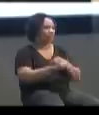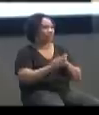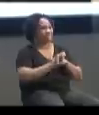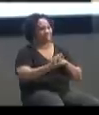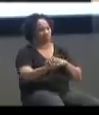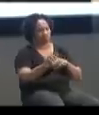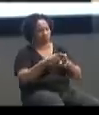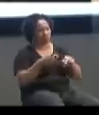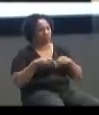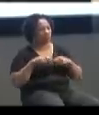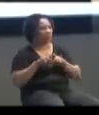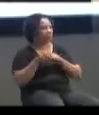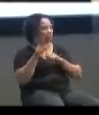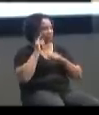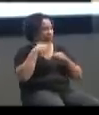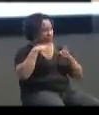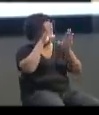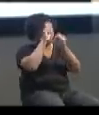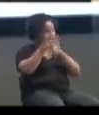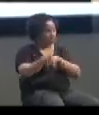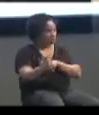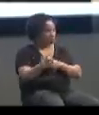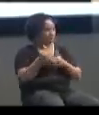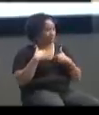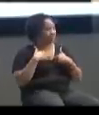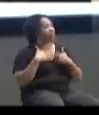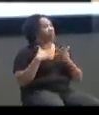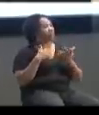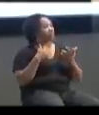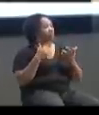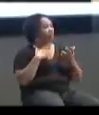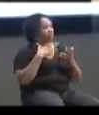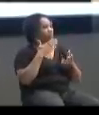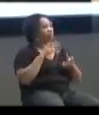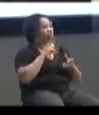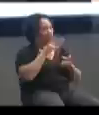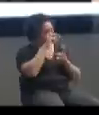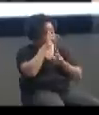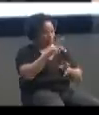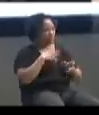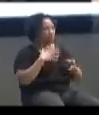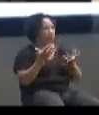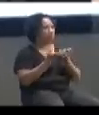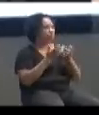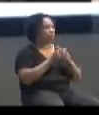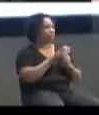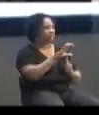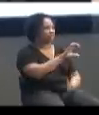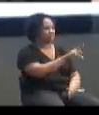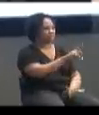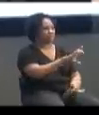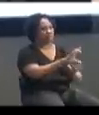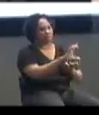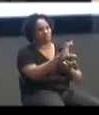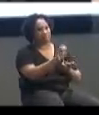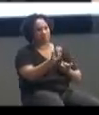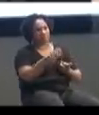ON BEHALF OF GSA AND AS A PRESIDENTIAL APPOINTEE, IT'S A PRIVILEGE TO BE PARTNERING WITH THE CDC AND THE CEQ ON